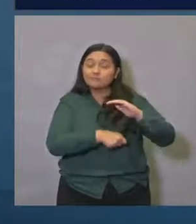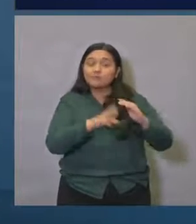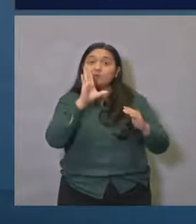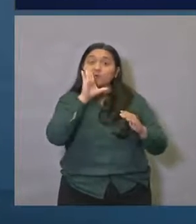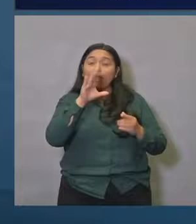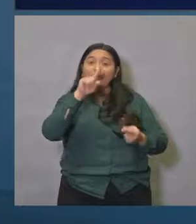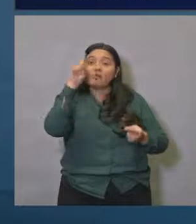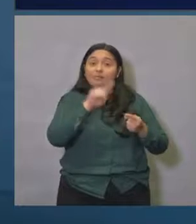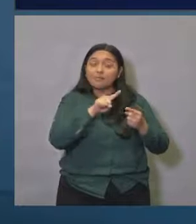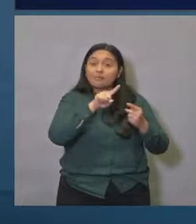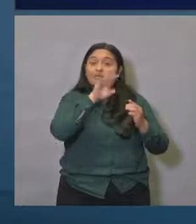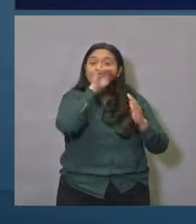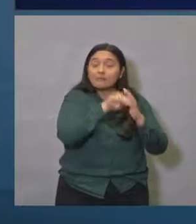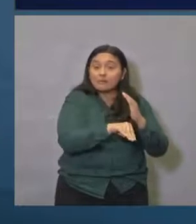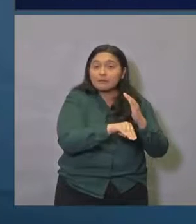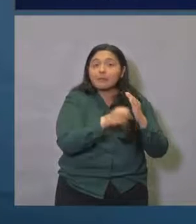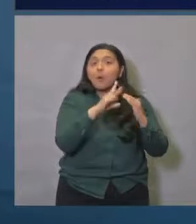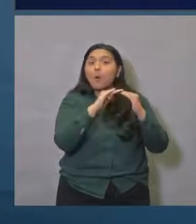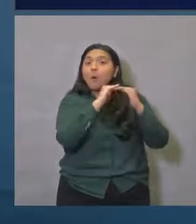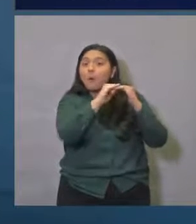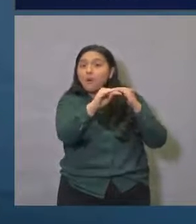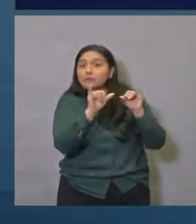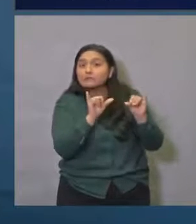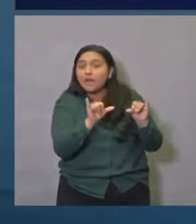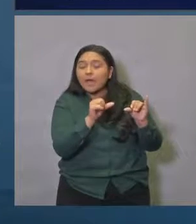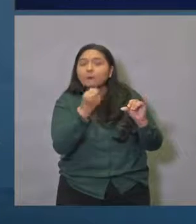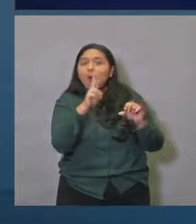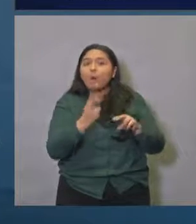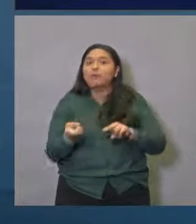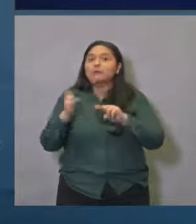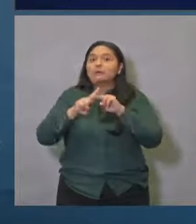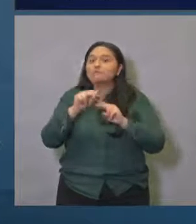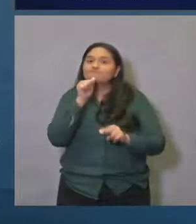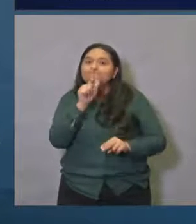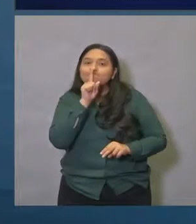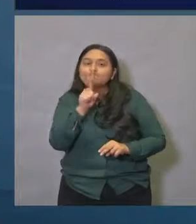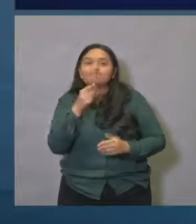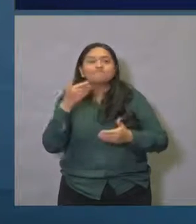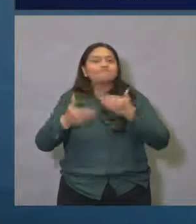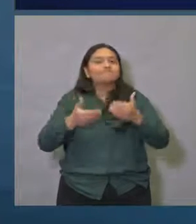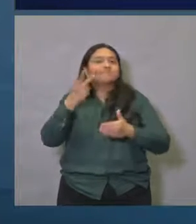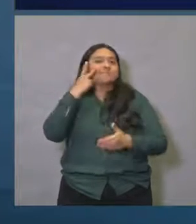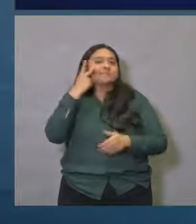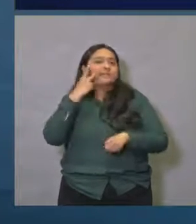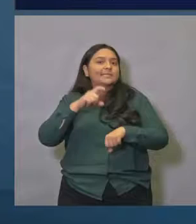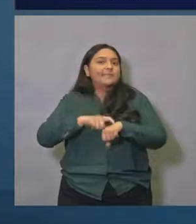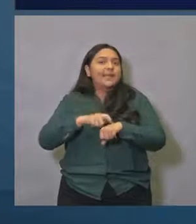SPSPITALIZATIONS WILL CONTINUE TO DECLINE, IF THEY WILL BE STABLE, OR START TO INCREASE.